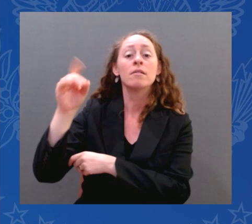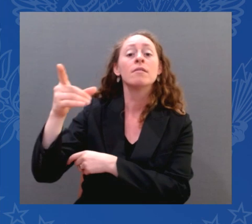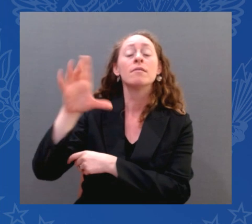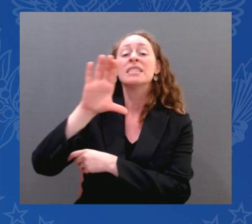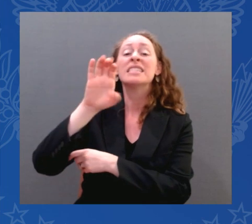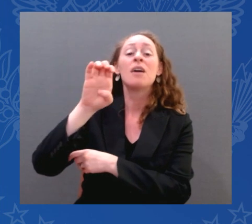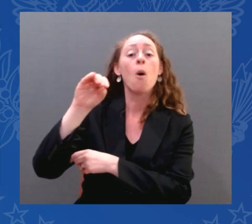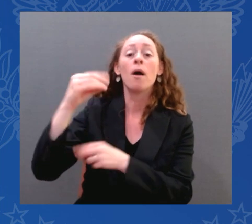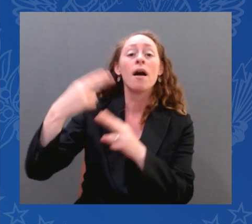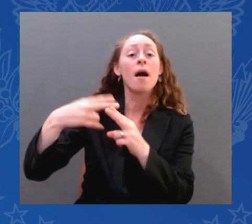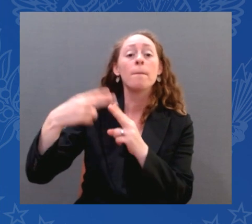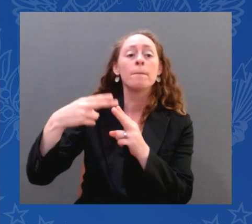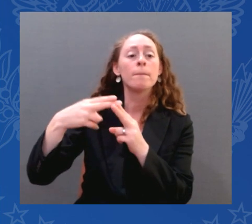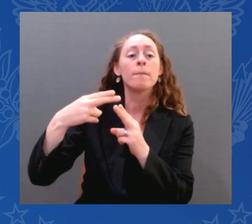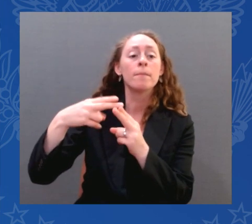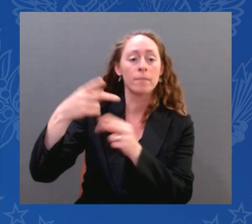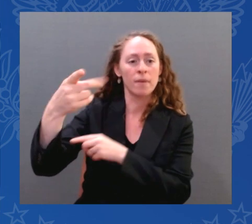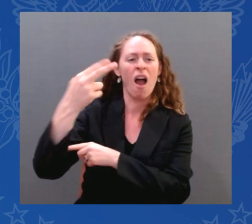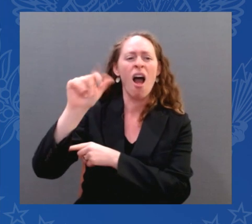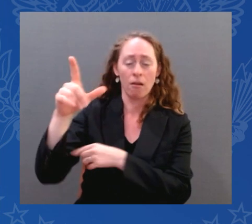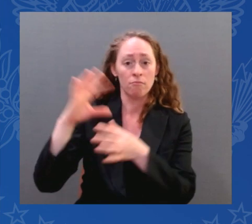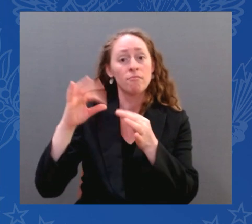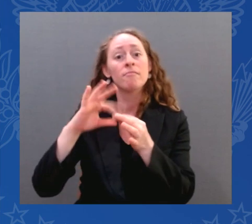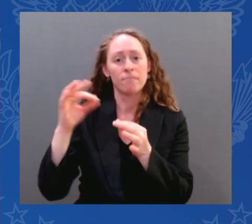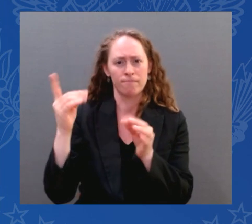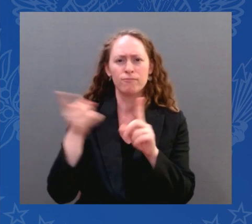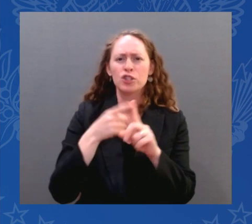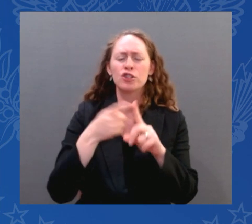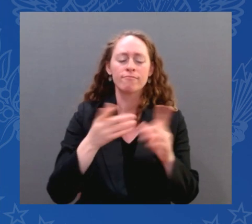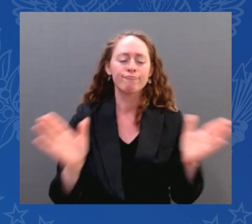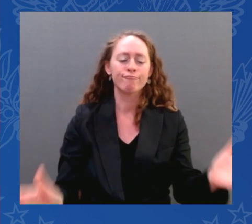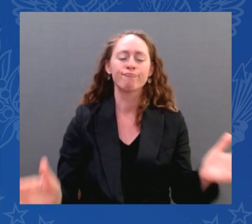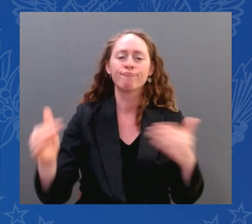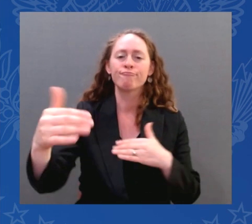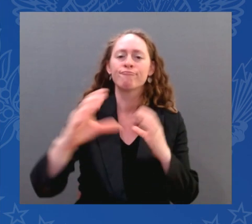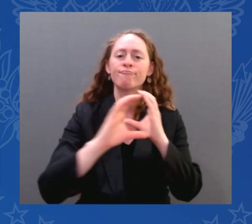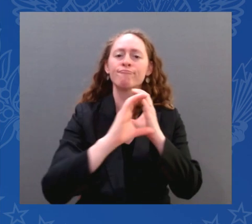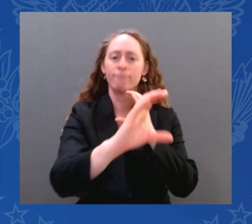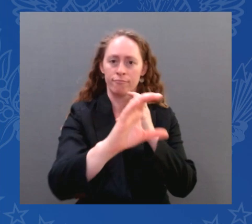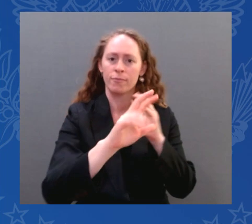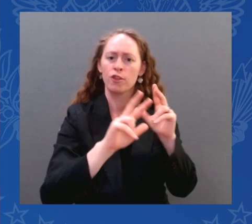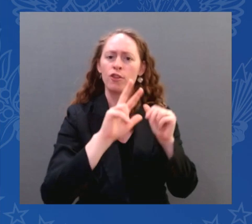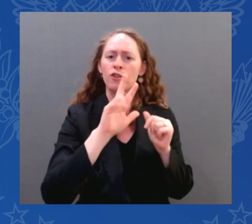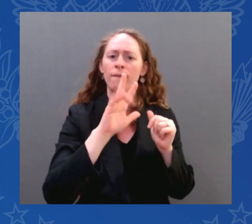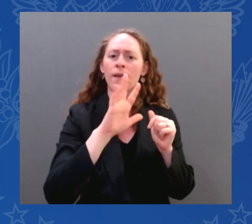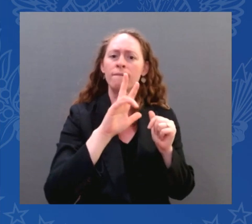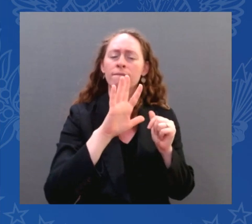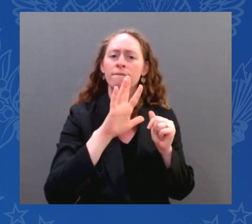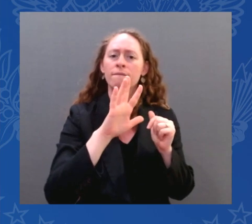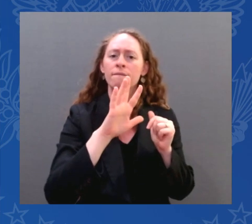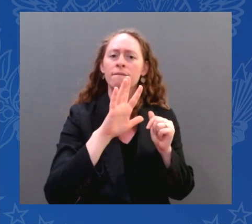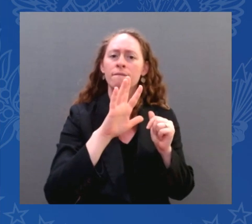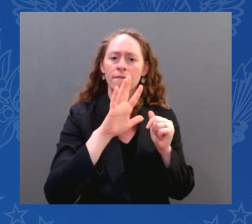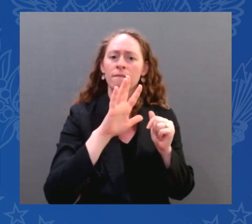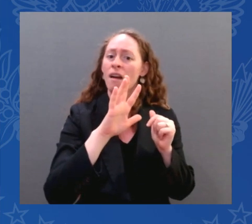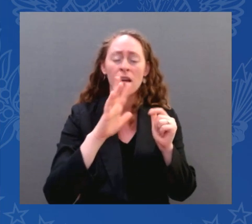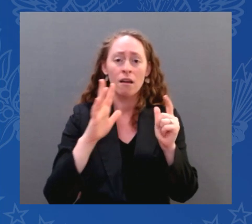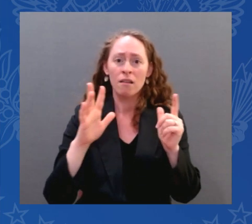or $25,000 per shipping container. I spoke to Zippy, the president, American Farm Bureau. He shared with me the impact